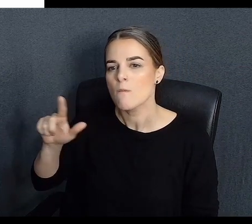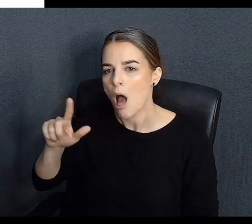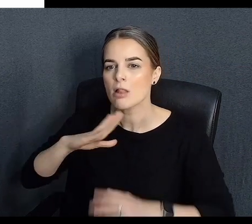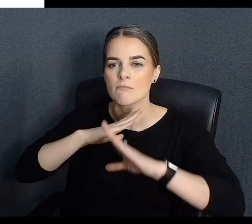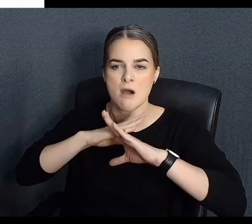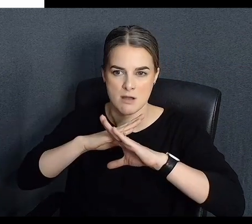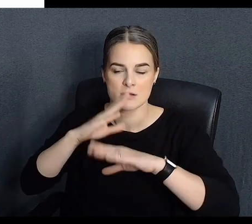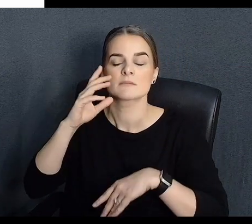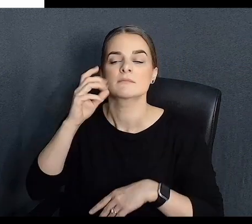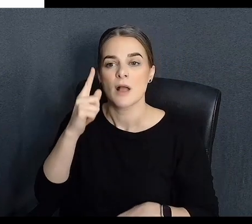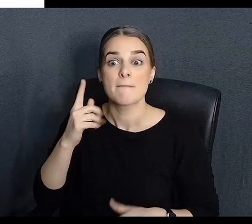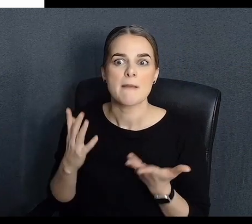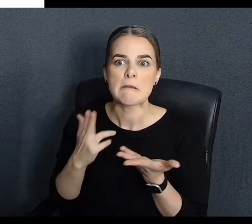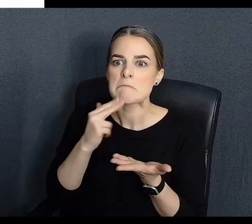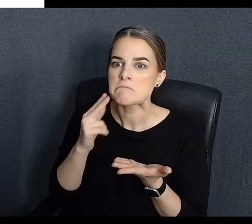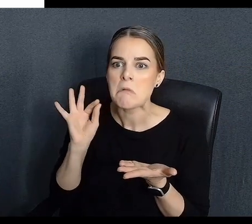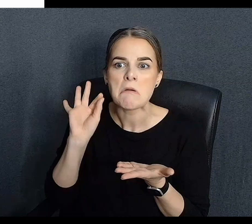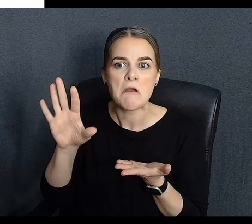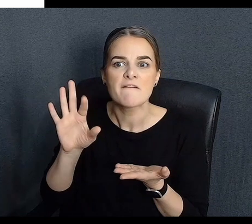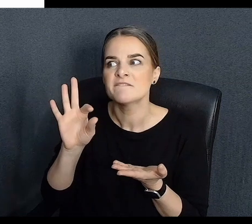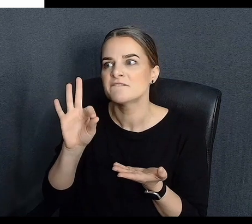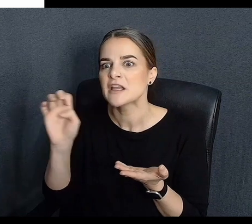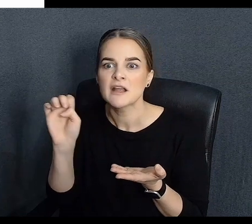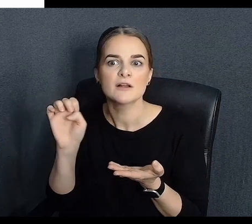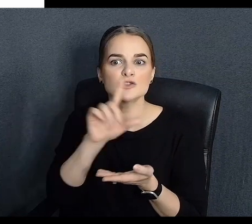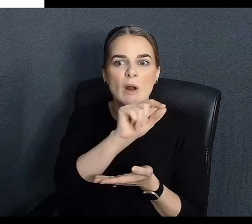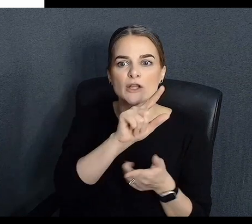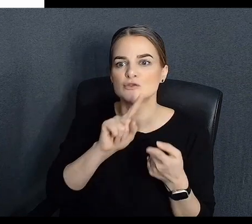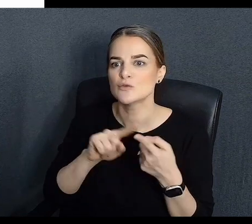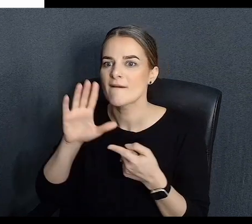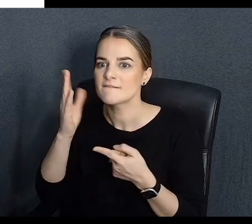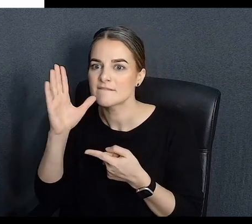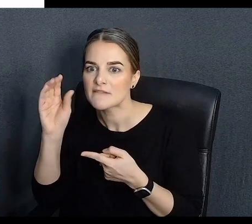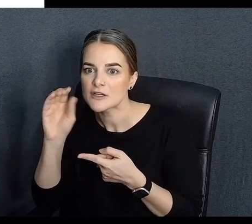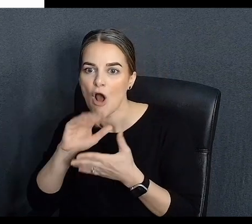sometimes, it ranges from $20 to $50. Some companies, it's free. You just have to ask.